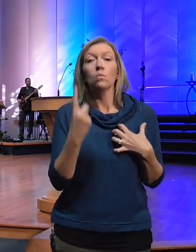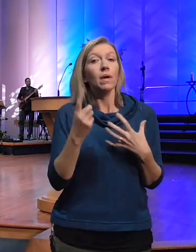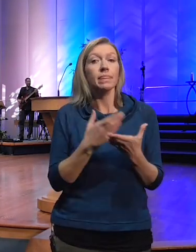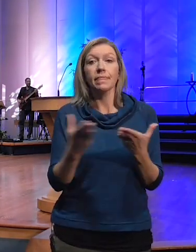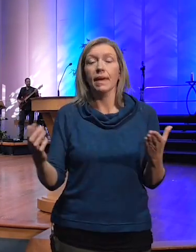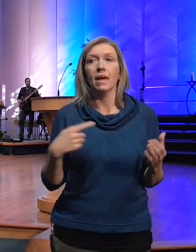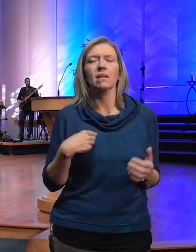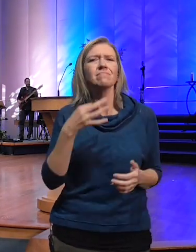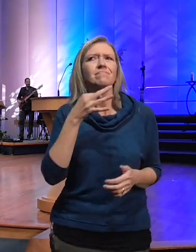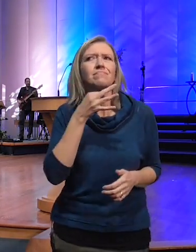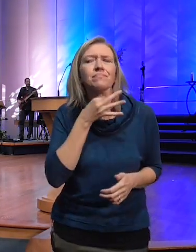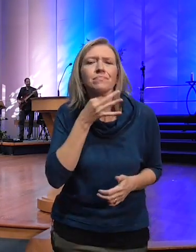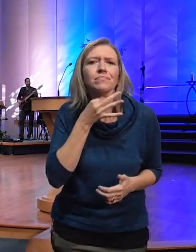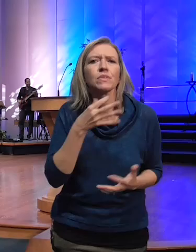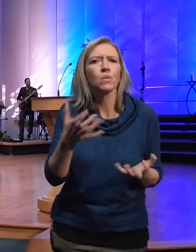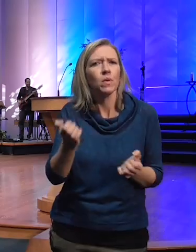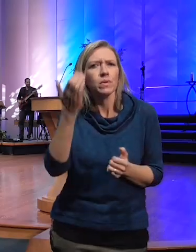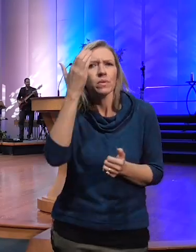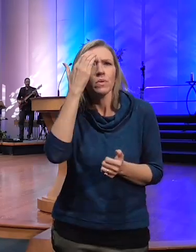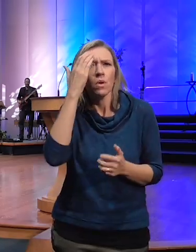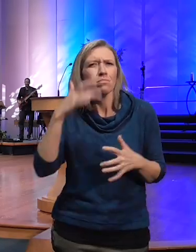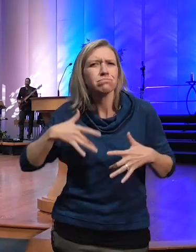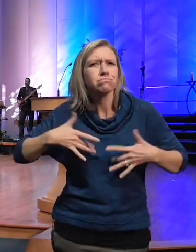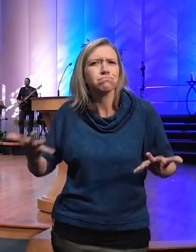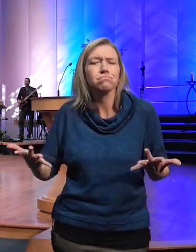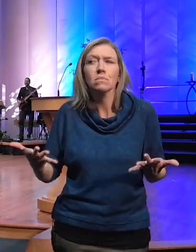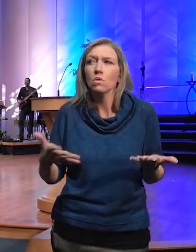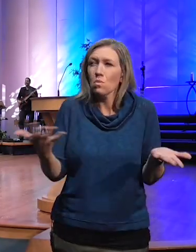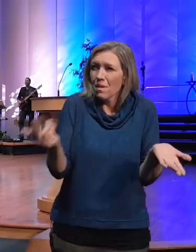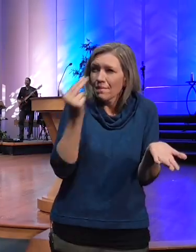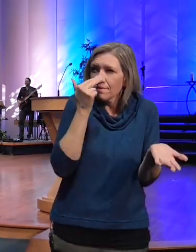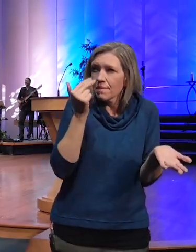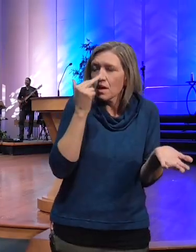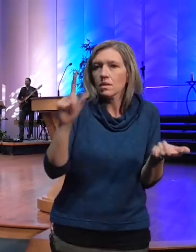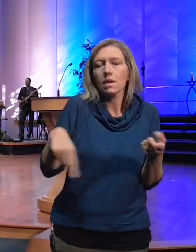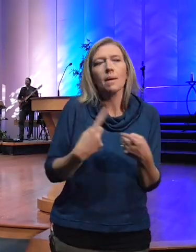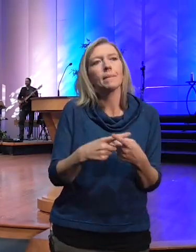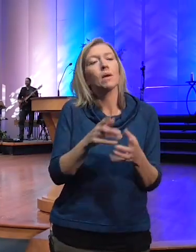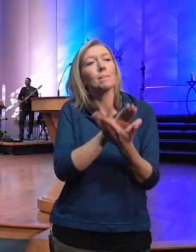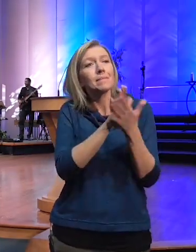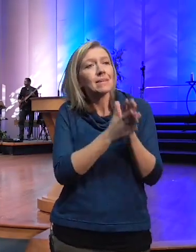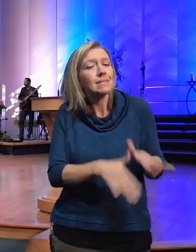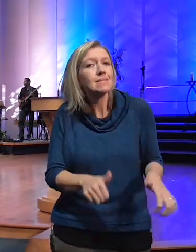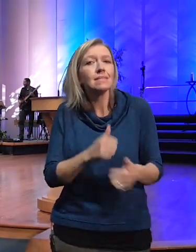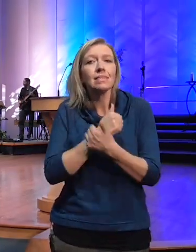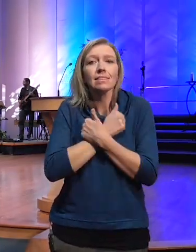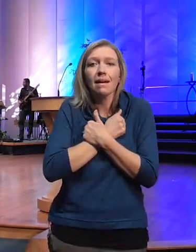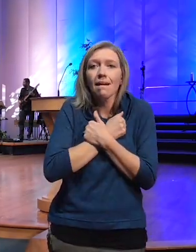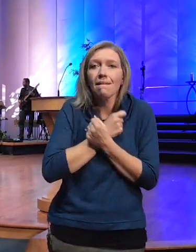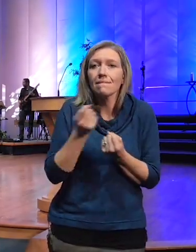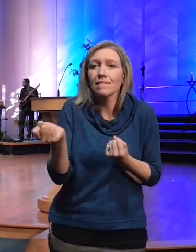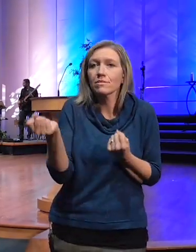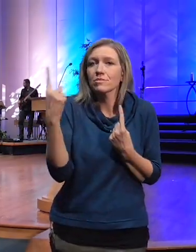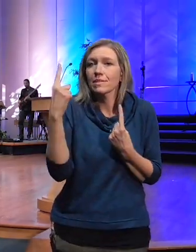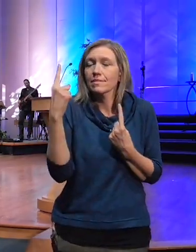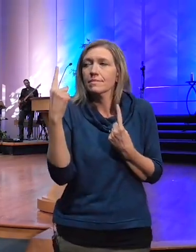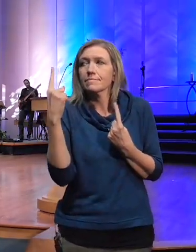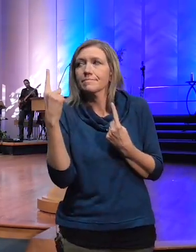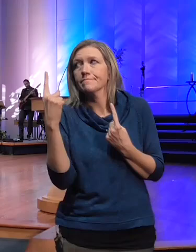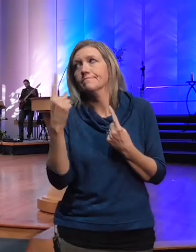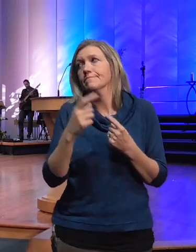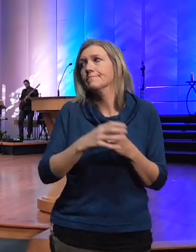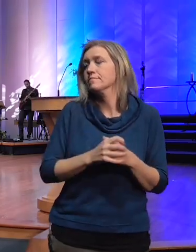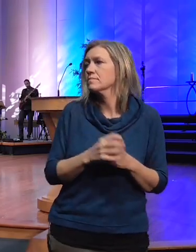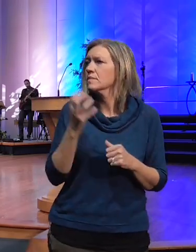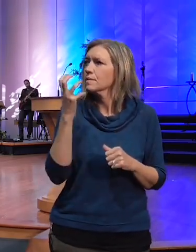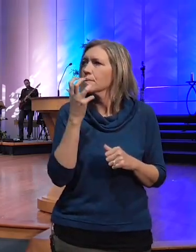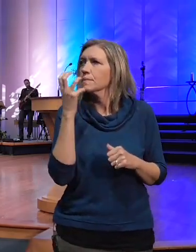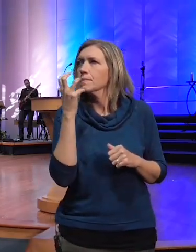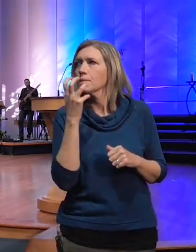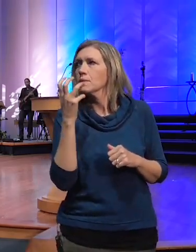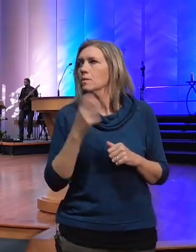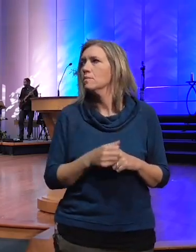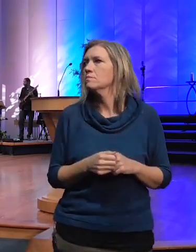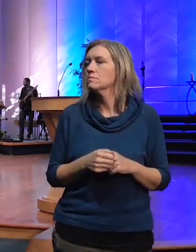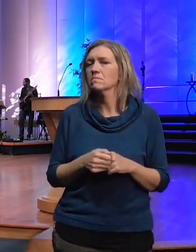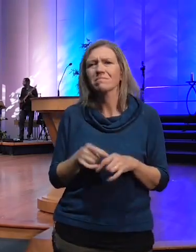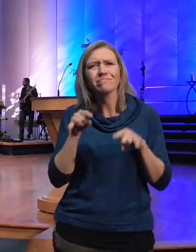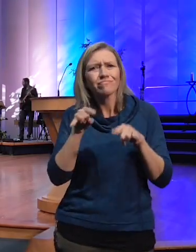to know what's so funny about peace love and understanding oh what's so funny about